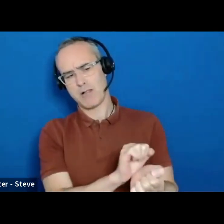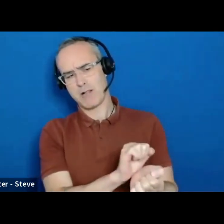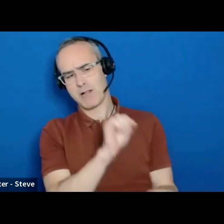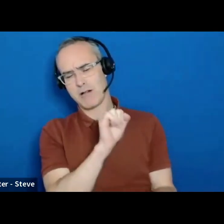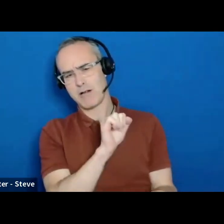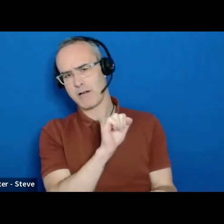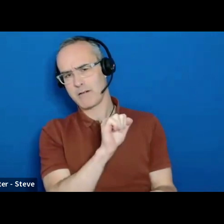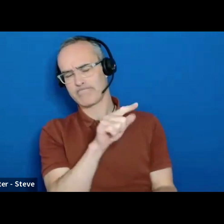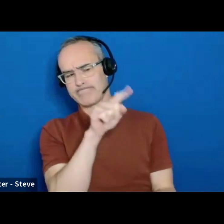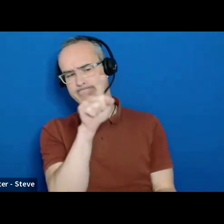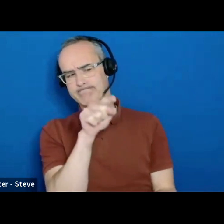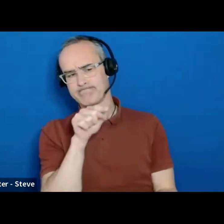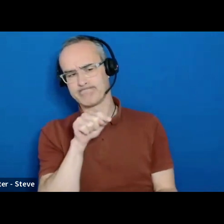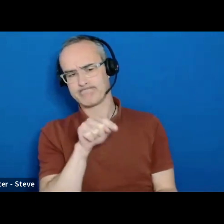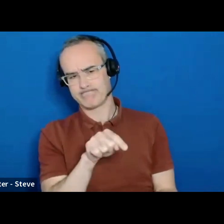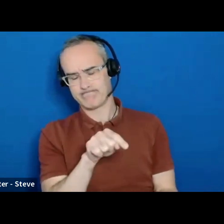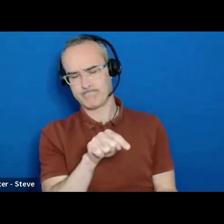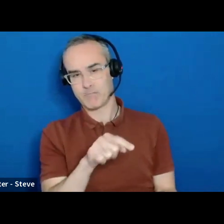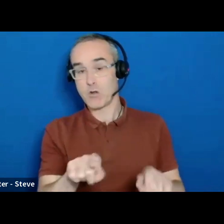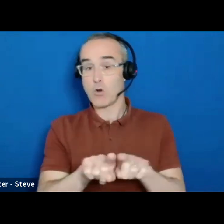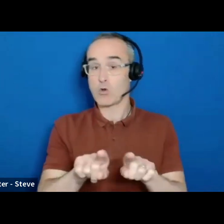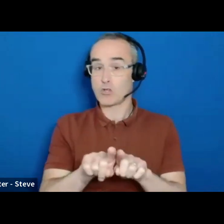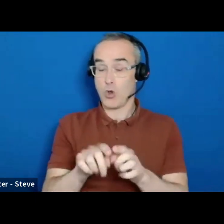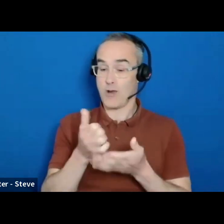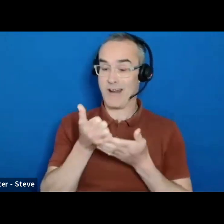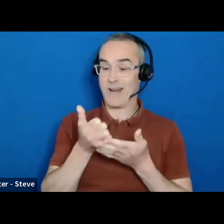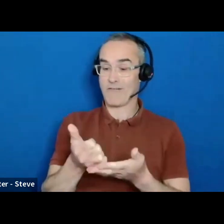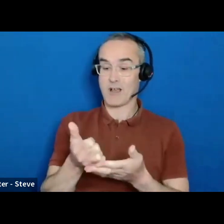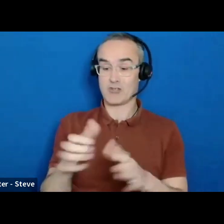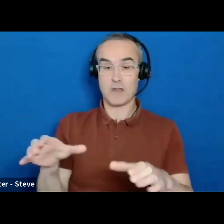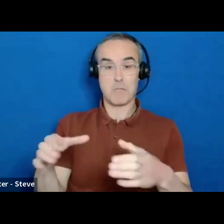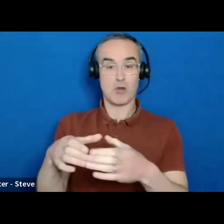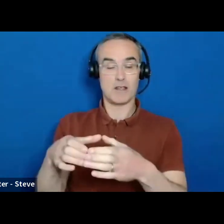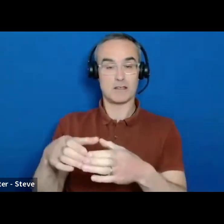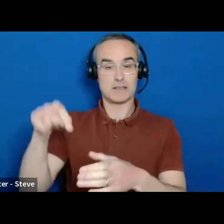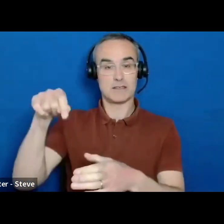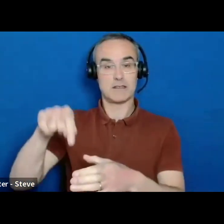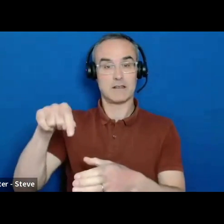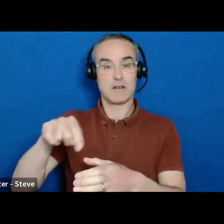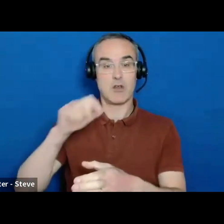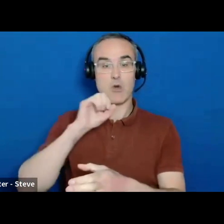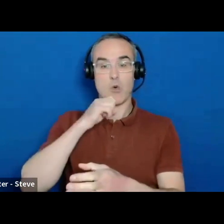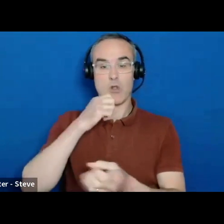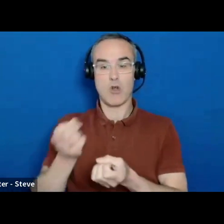part of their sentence. We have advisory bodies that provide details of how different